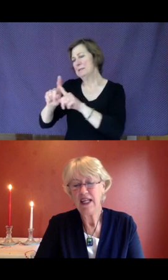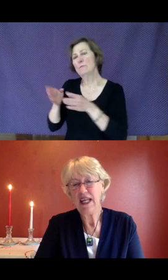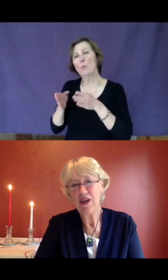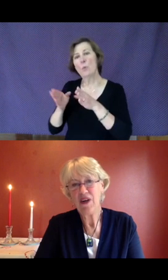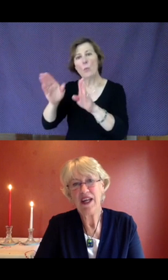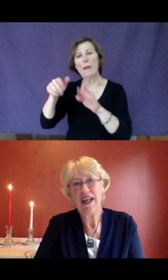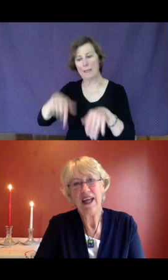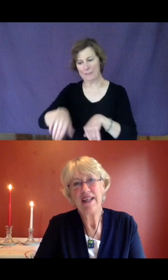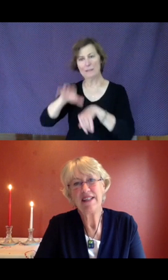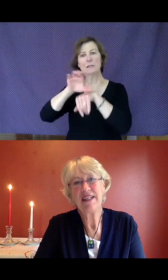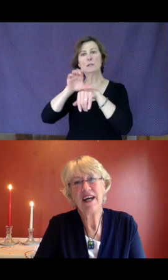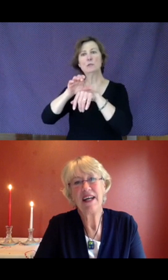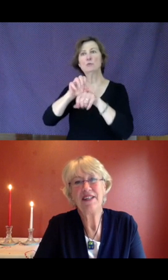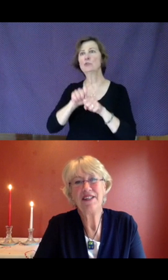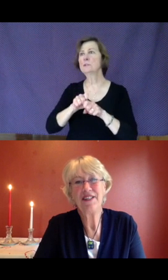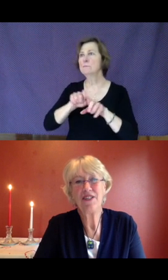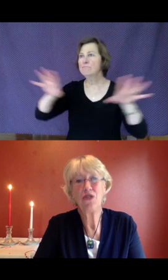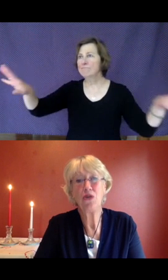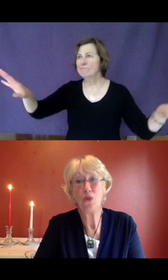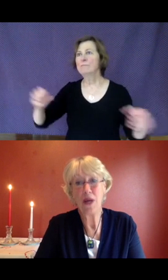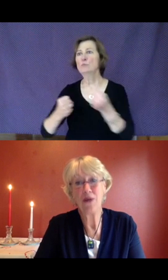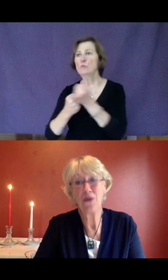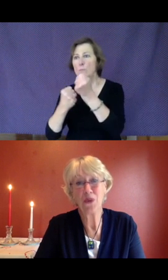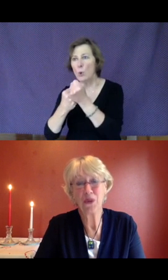caring and kindness to the wider world